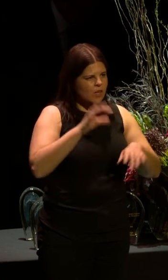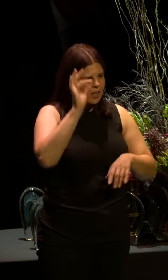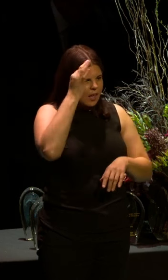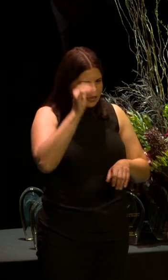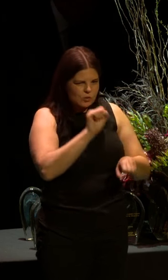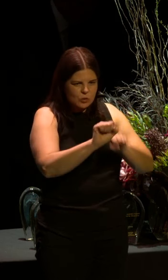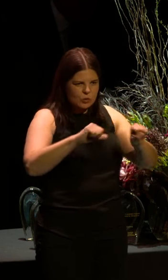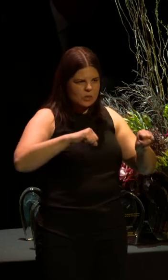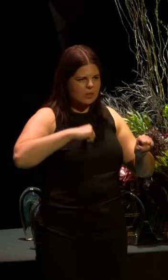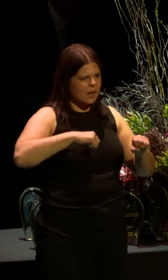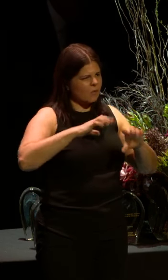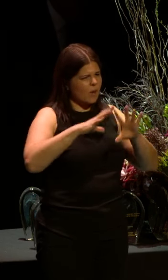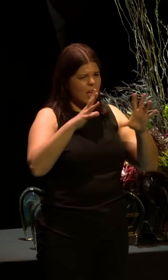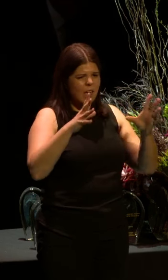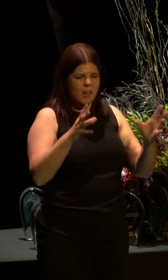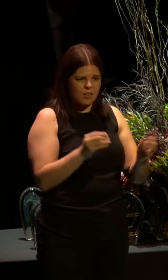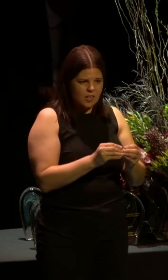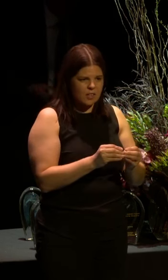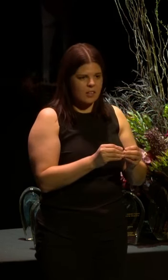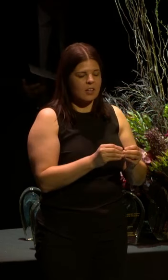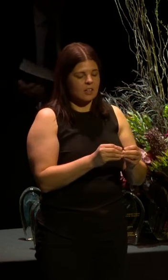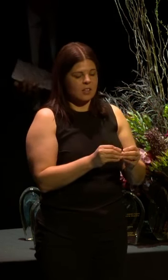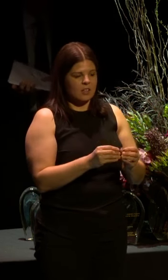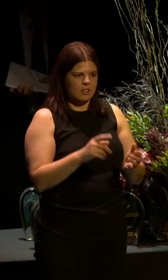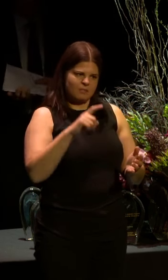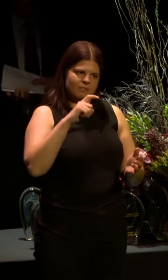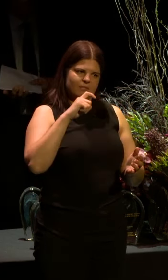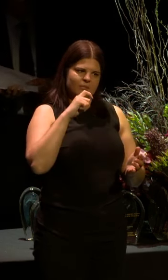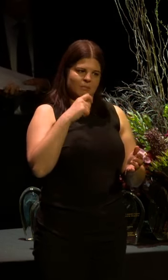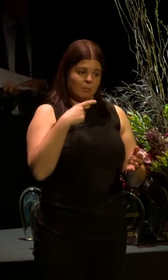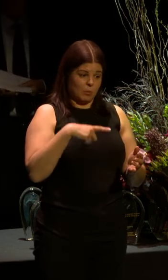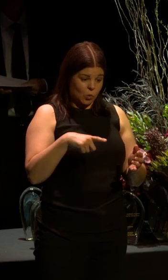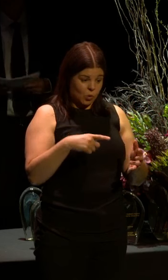This award's going to grant me time and I'll use that time to write a play,